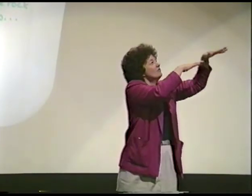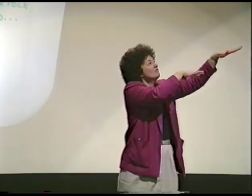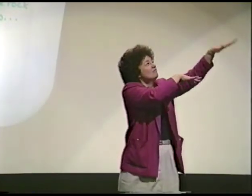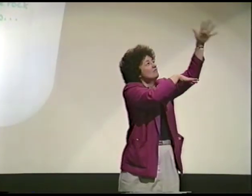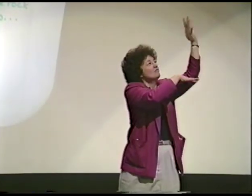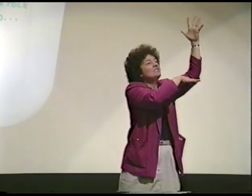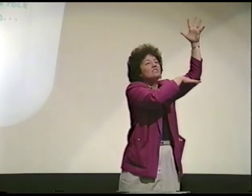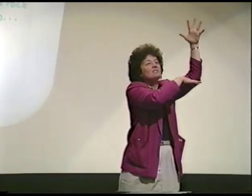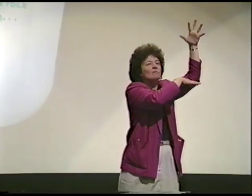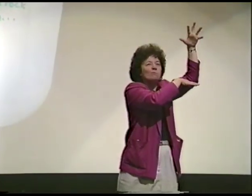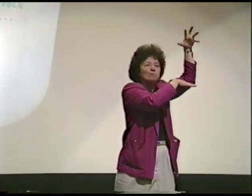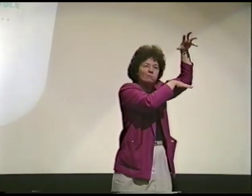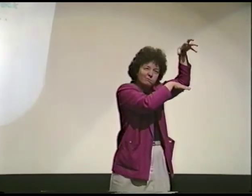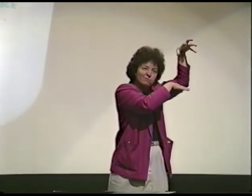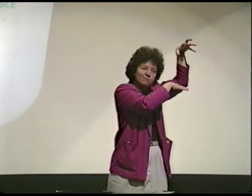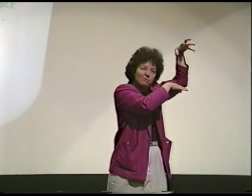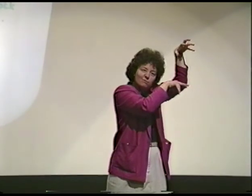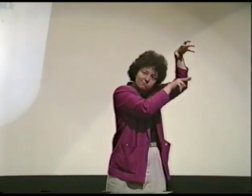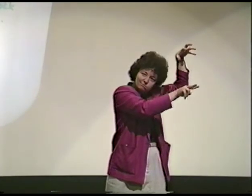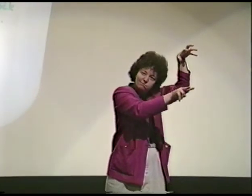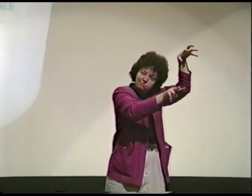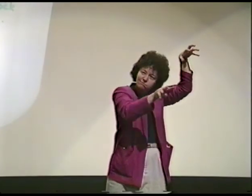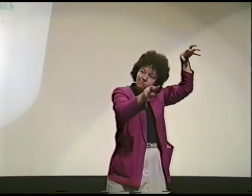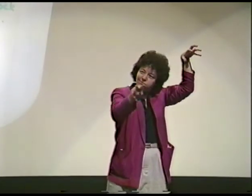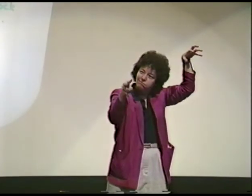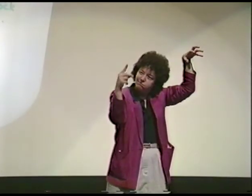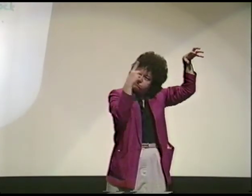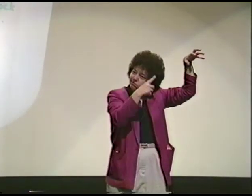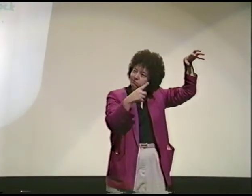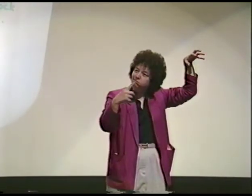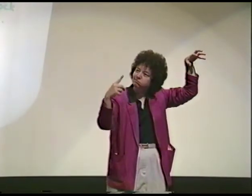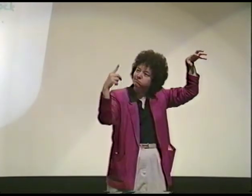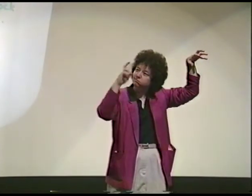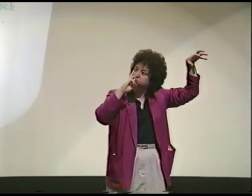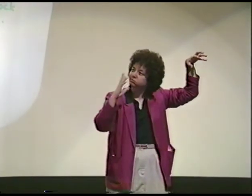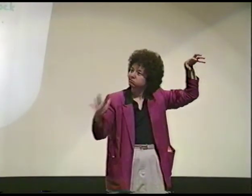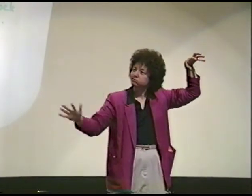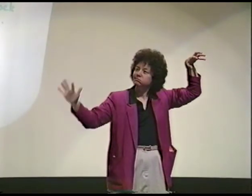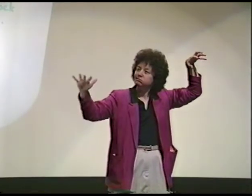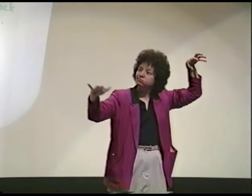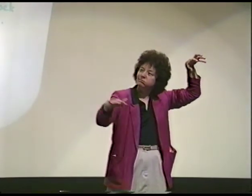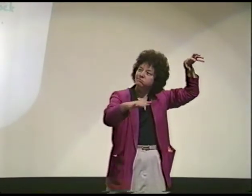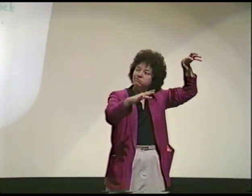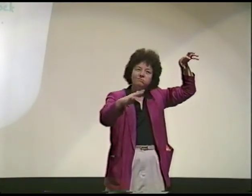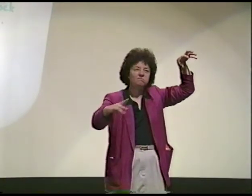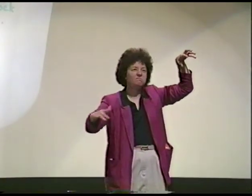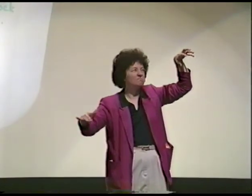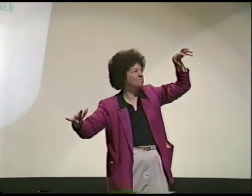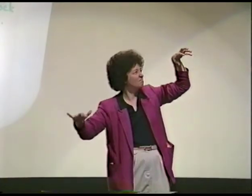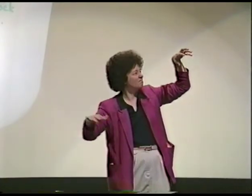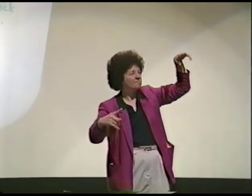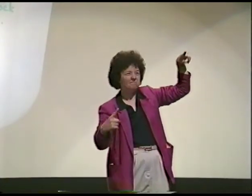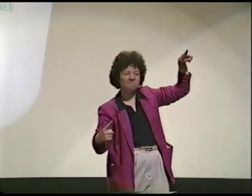upon an old rock, rising up in up on top of to tree, old and crooked, watches and muses